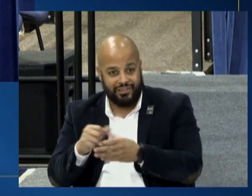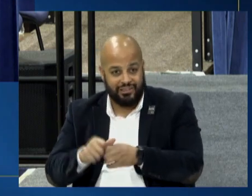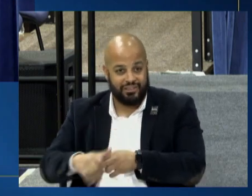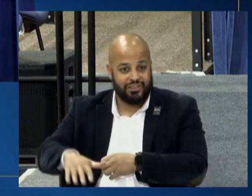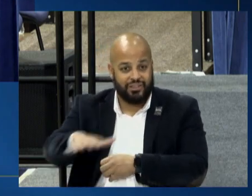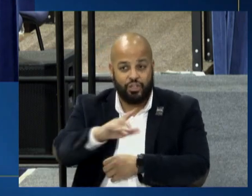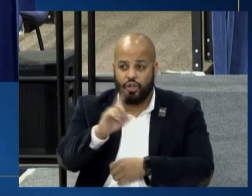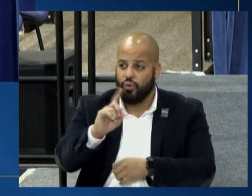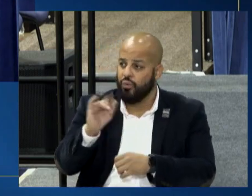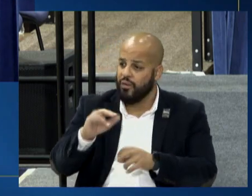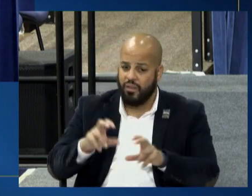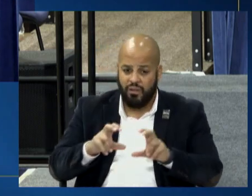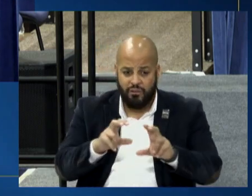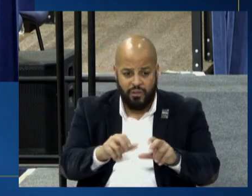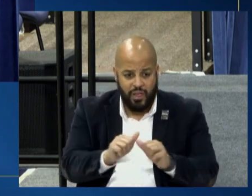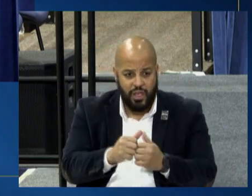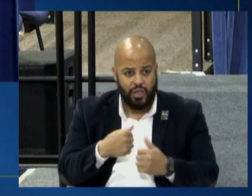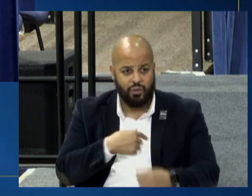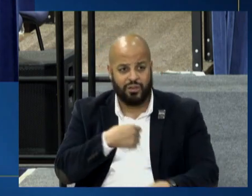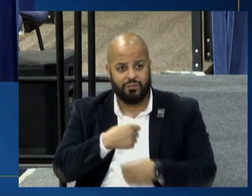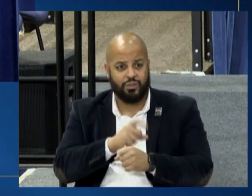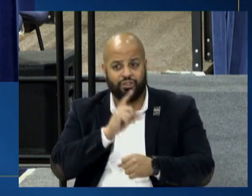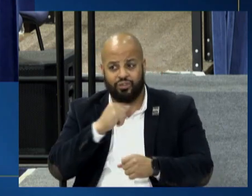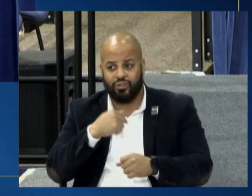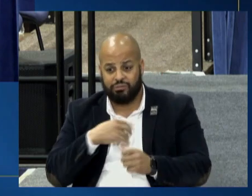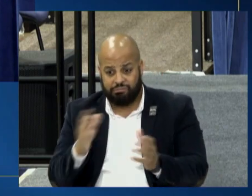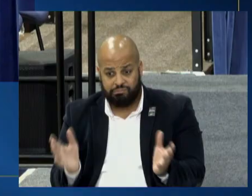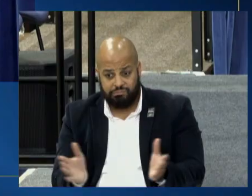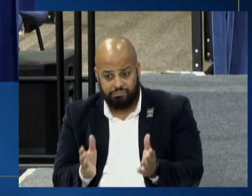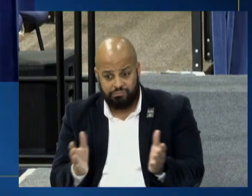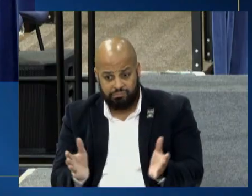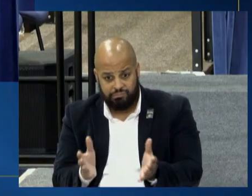how are we ensuring that we are lifting them up, being complimentary? But we also think